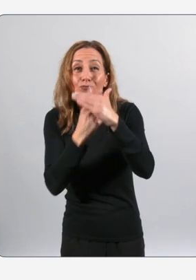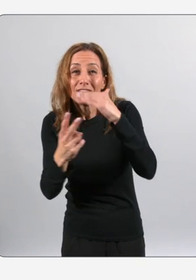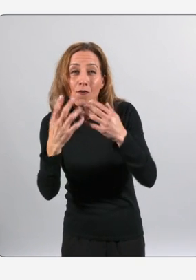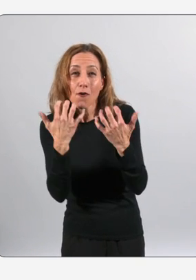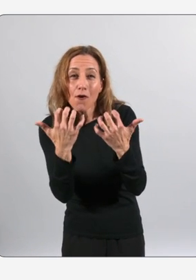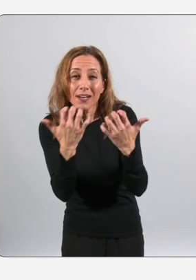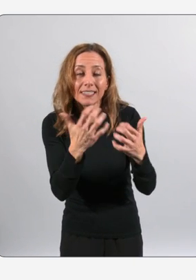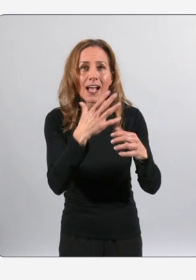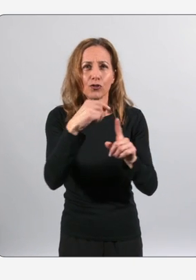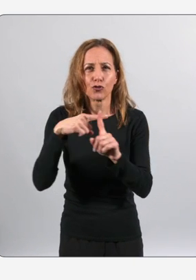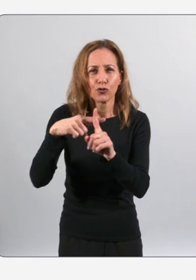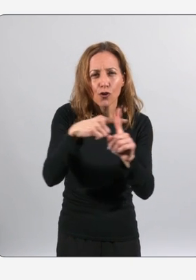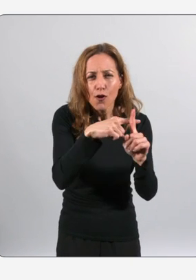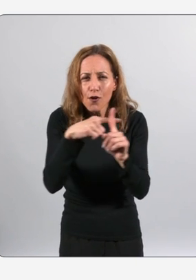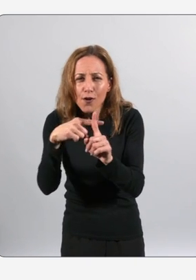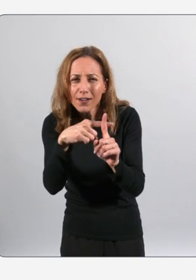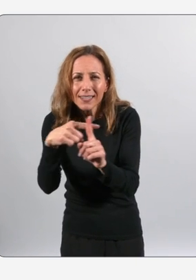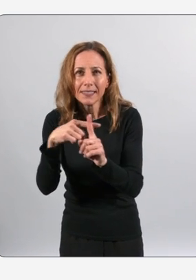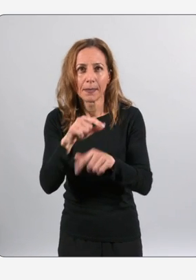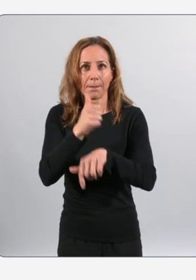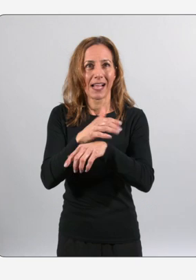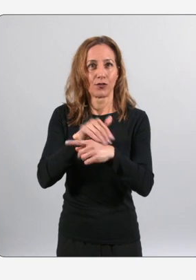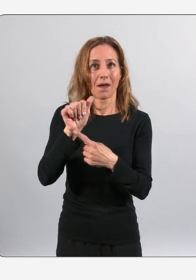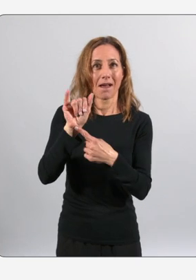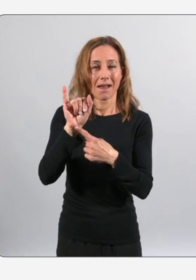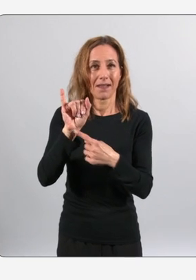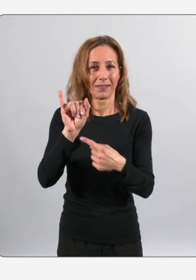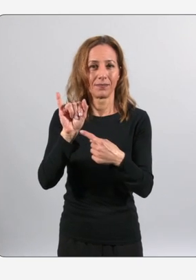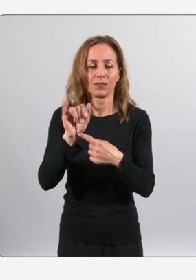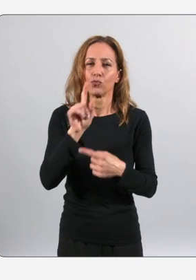and really this is the best thing you can do to just future proof your measurement.